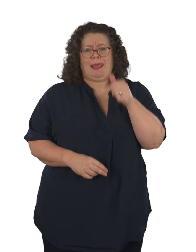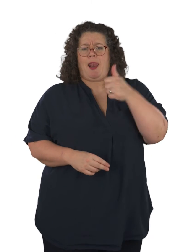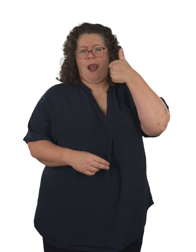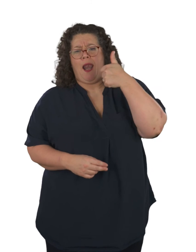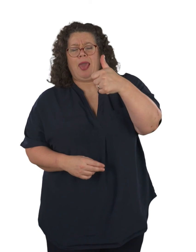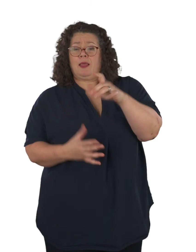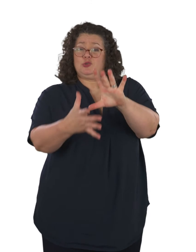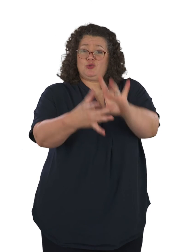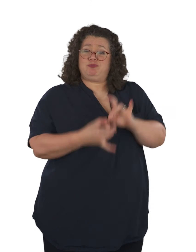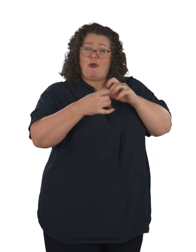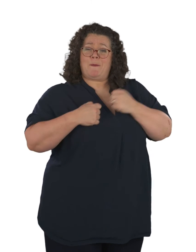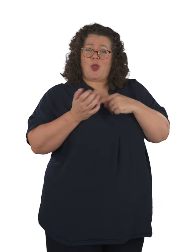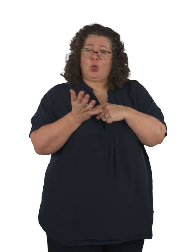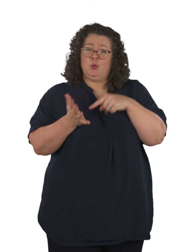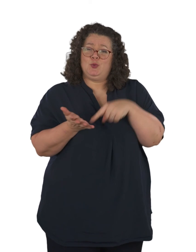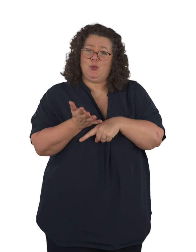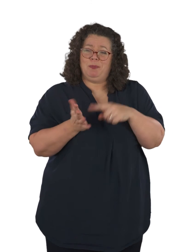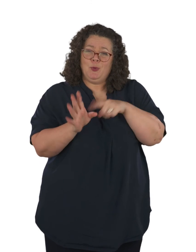please like, and subscribe to our YouTube channel.